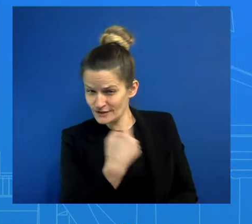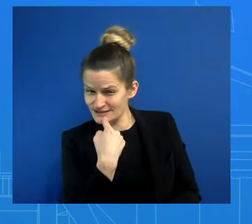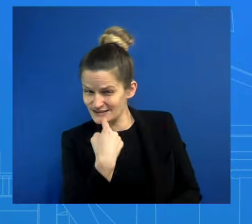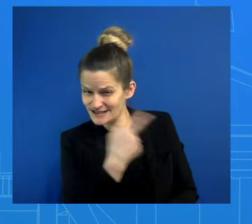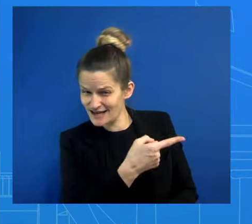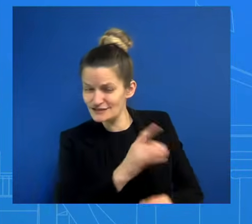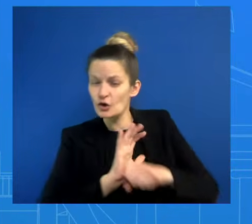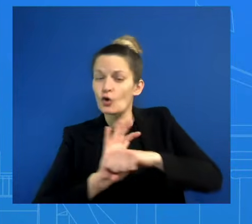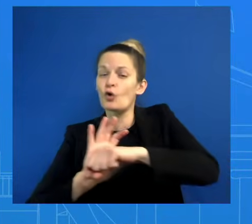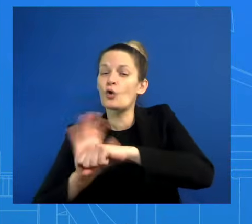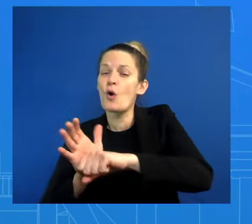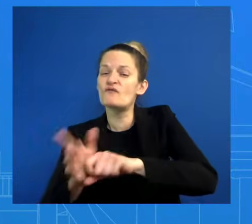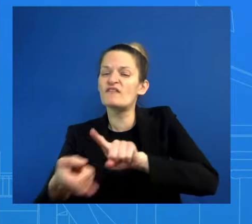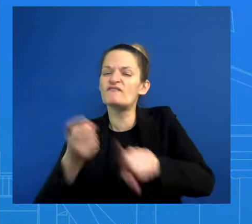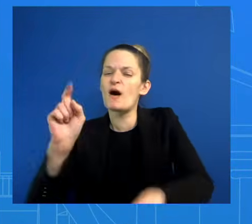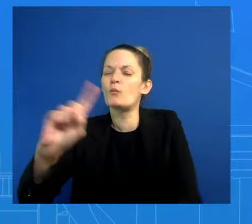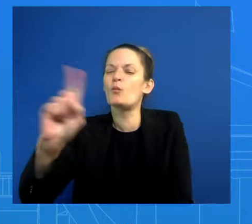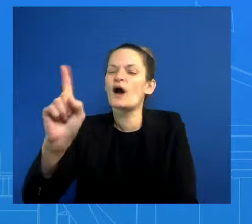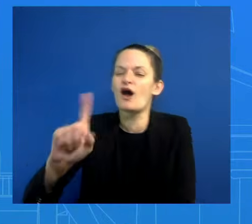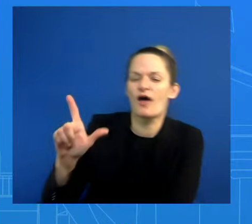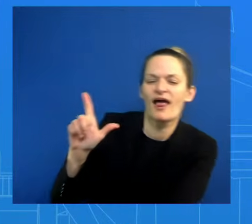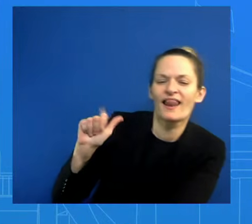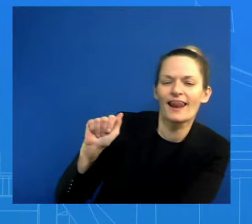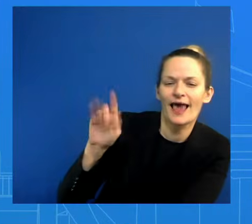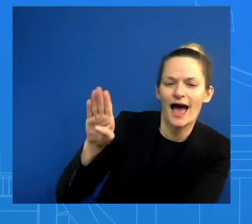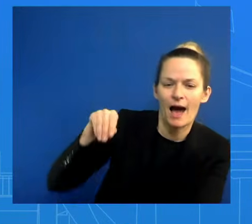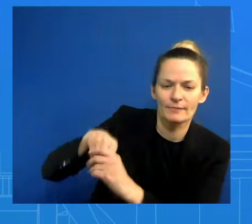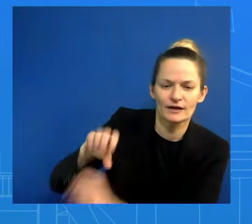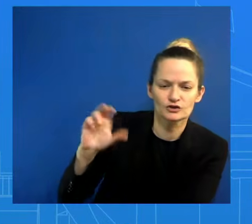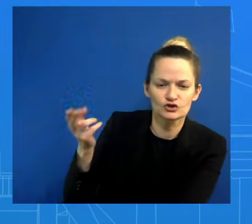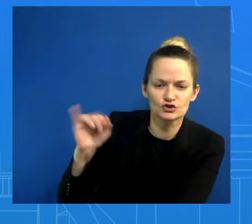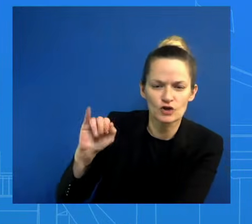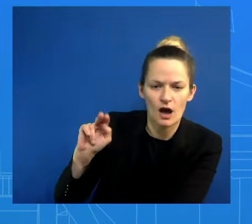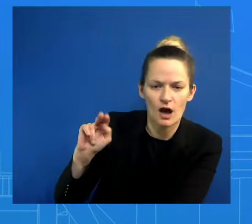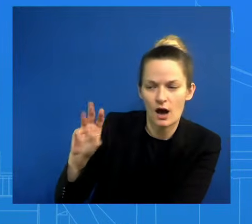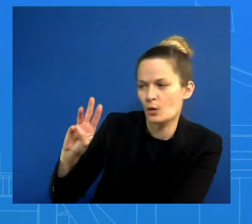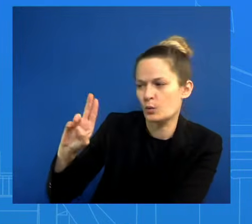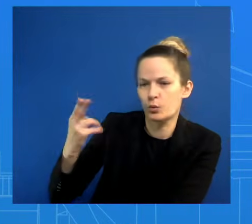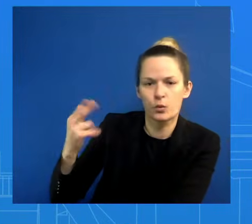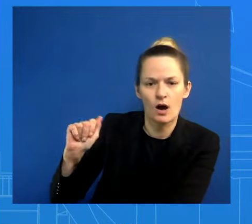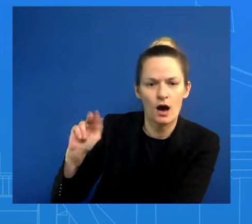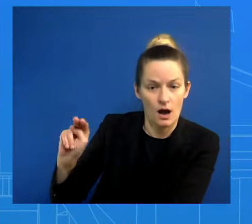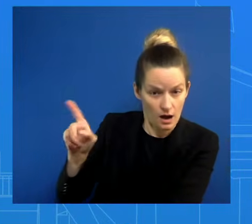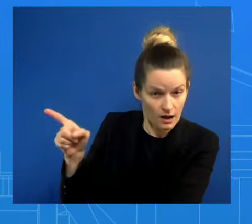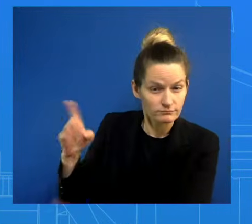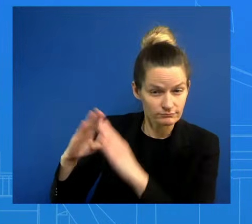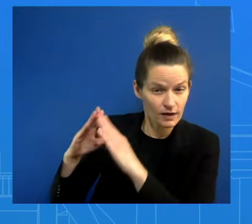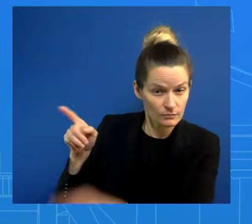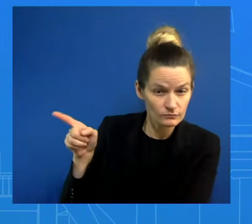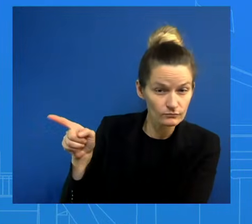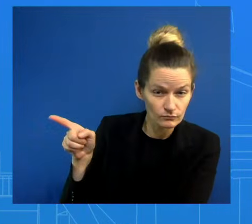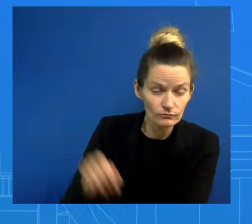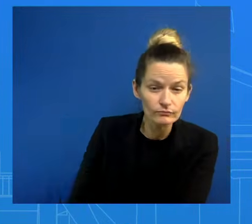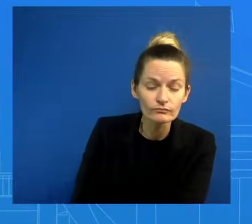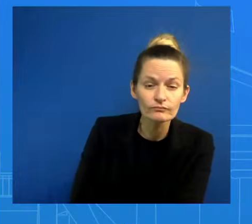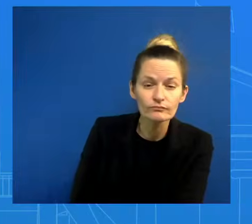but he speculates that risky U.S.-funded research caused the pandemic. Does the U.S. government have a response to that? Ms. Jean-Pierre: So I would refer you